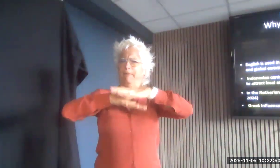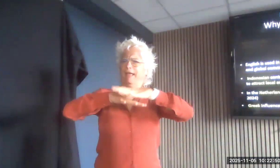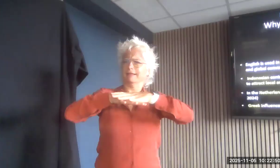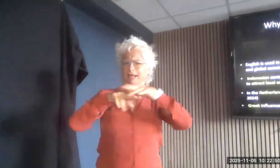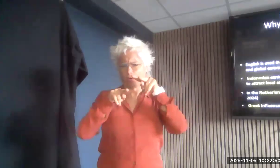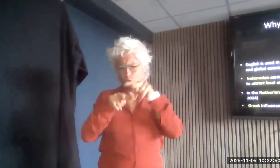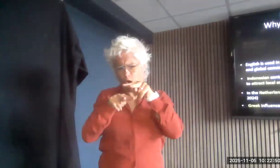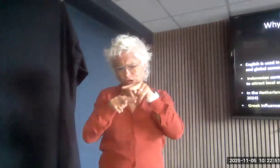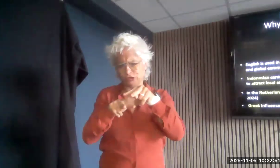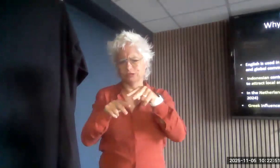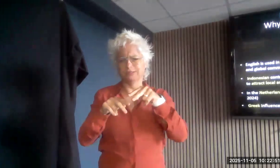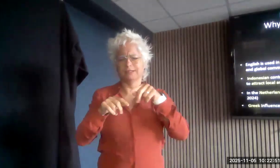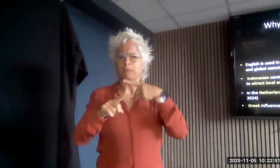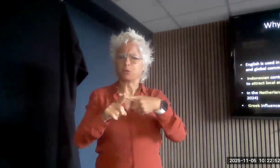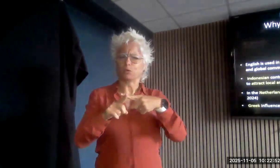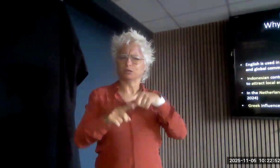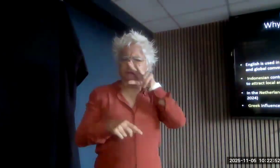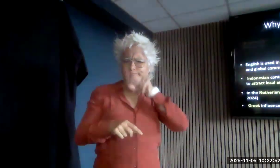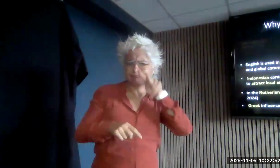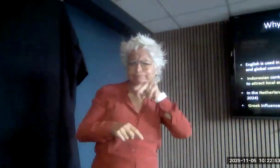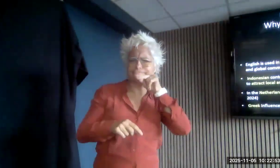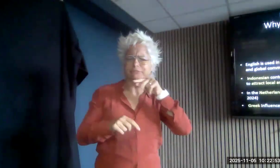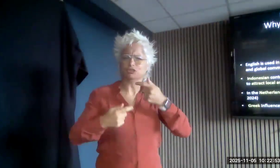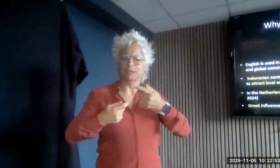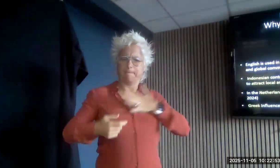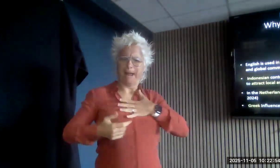So why did digital creators use English, on social media.